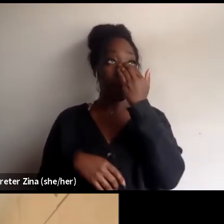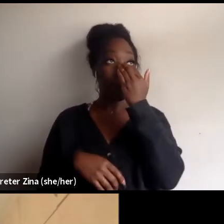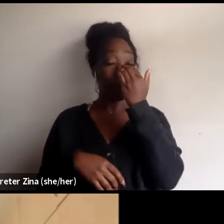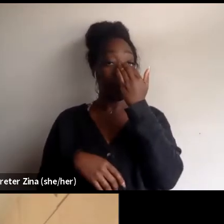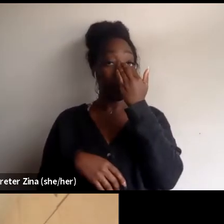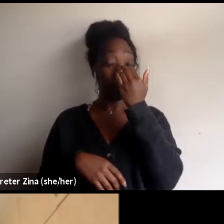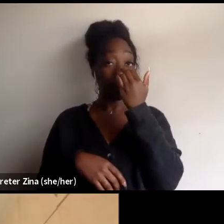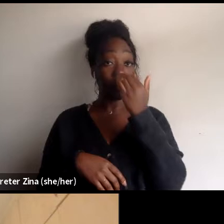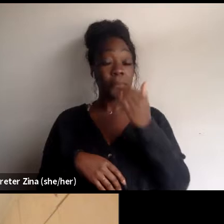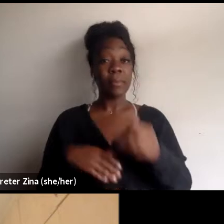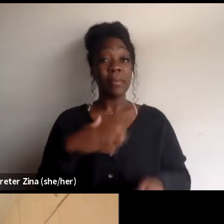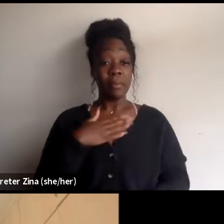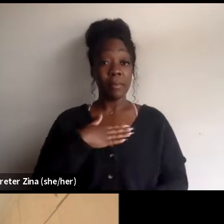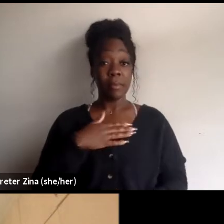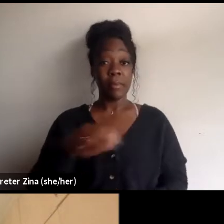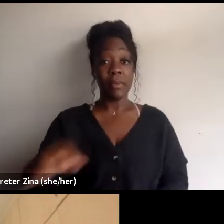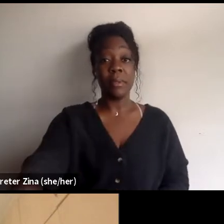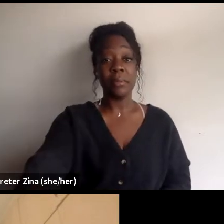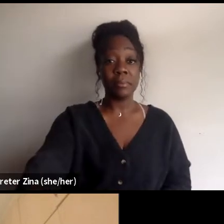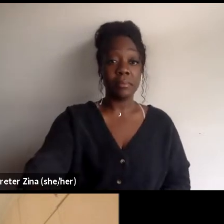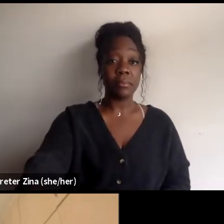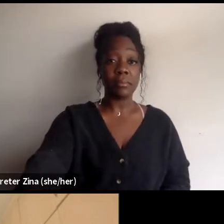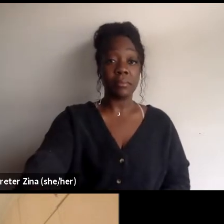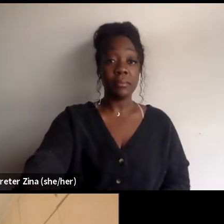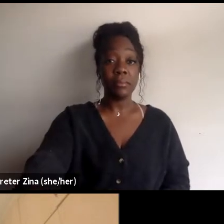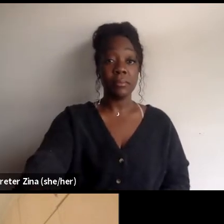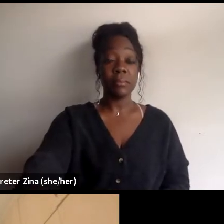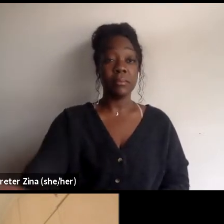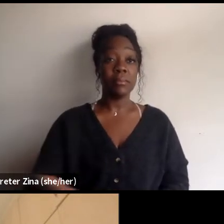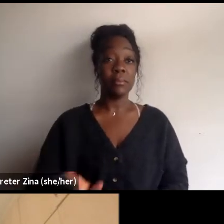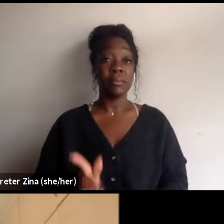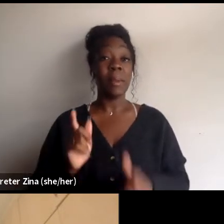And my big, I guess hat, as if I haven't gotten enough,